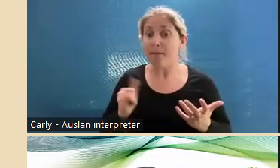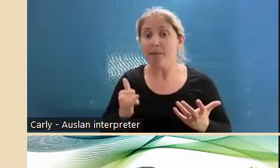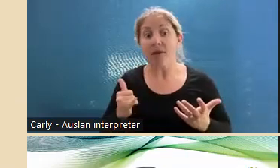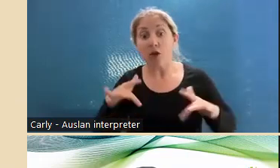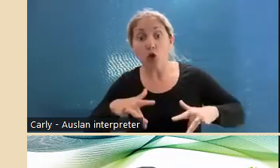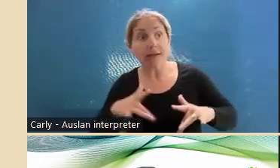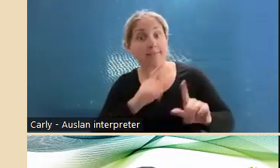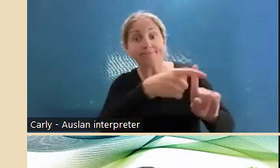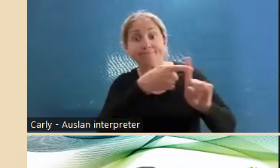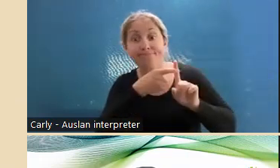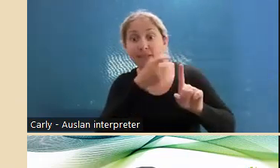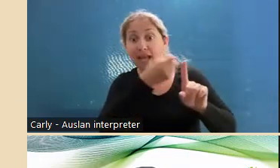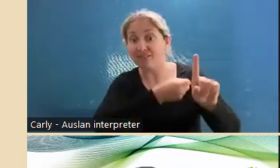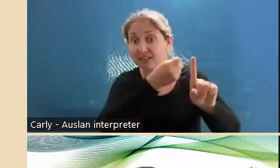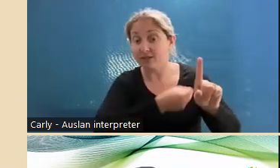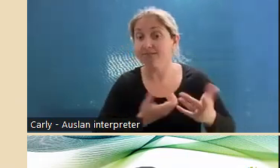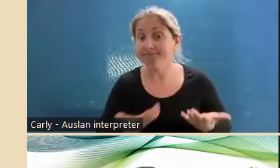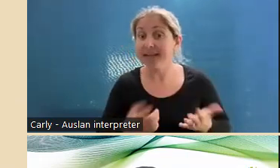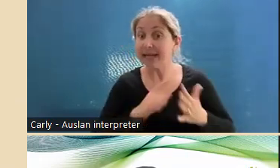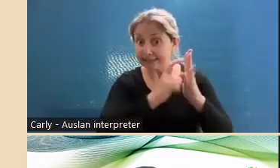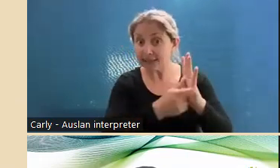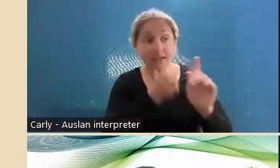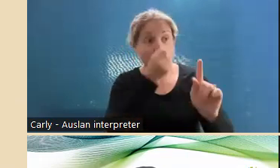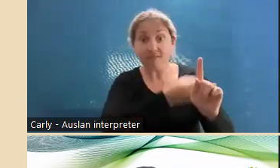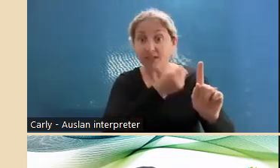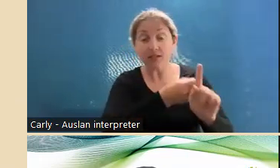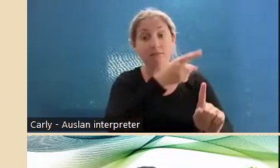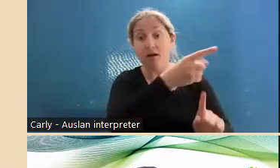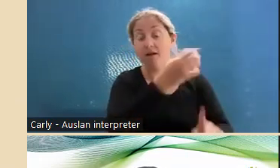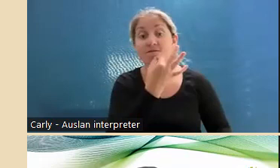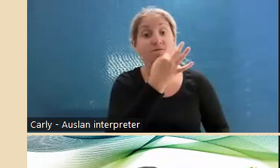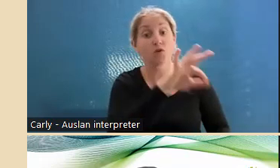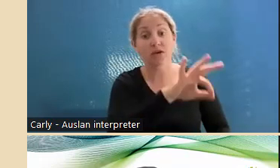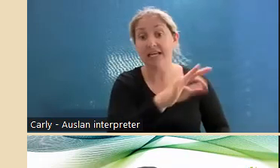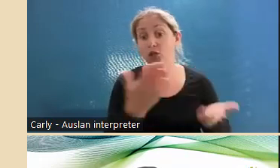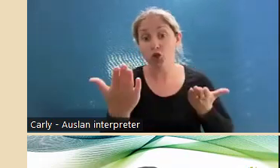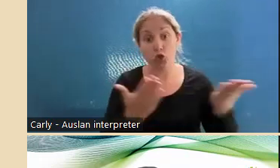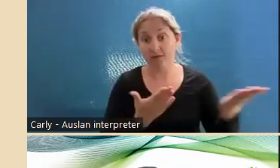Disability Advocacy is a free independent service, it's funded through the Department